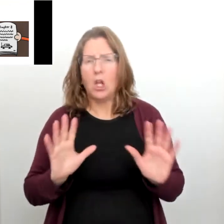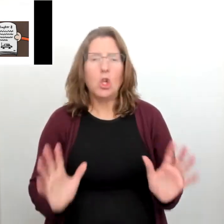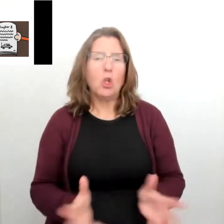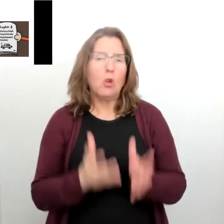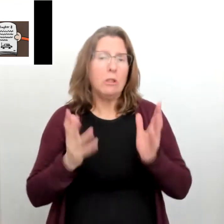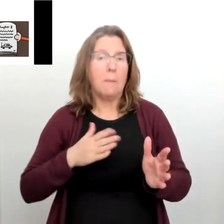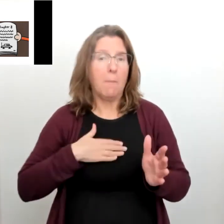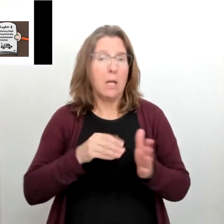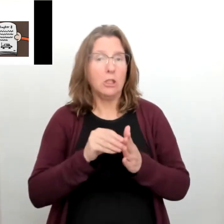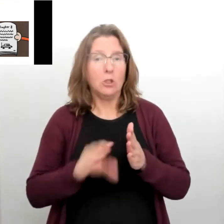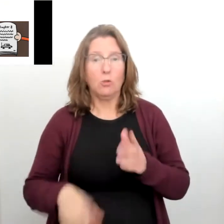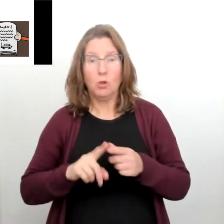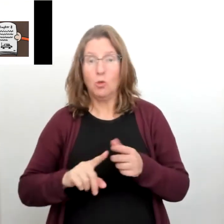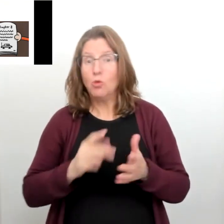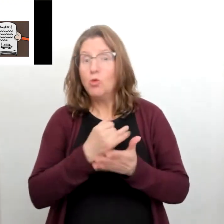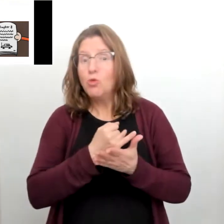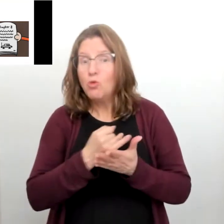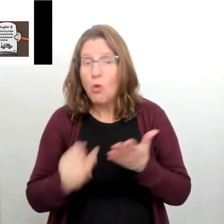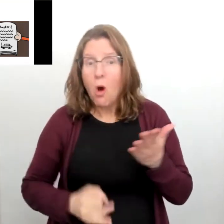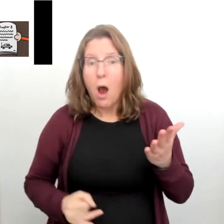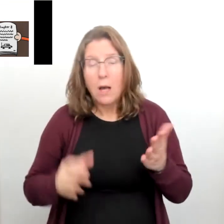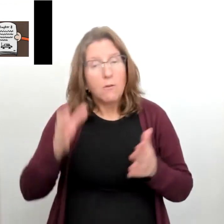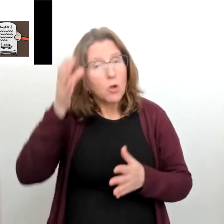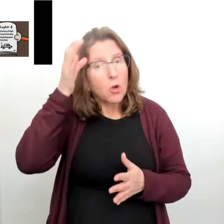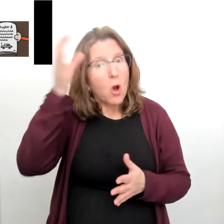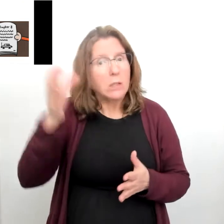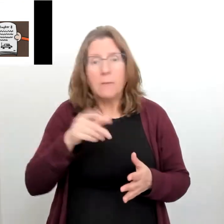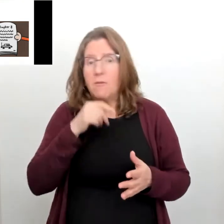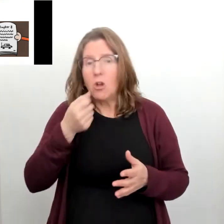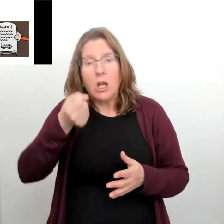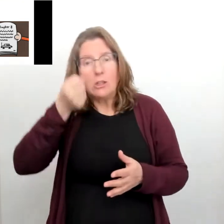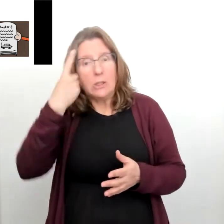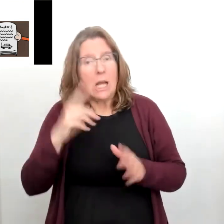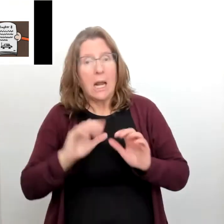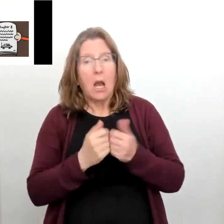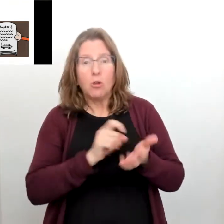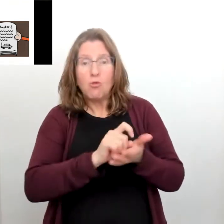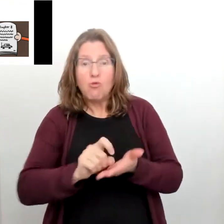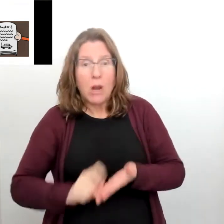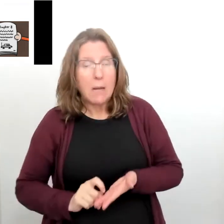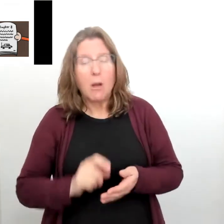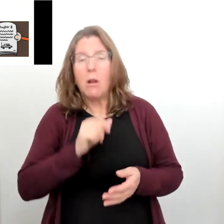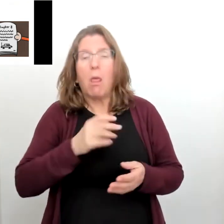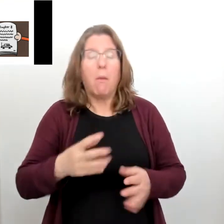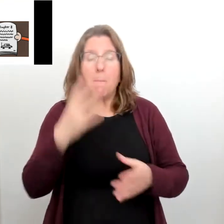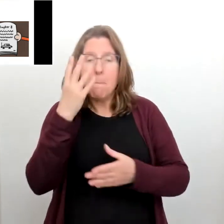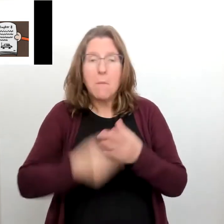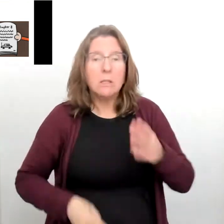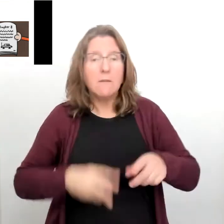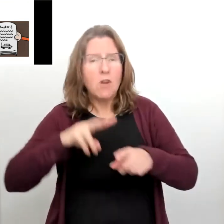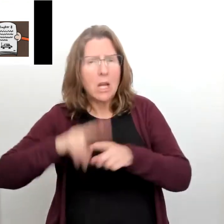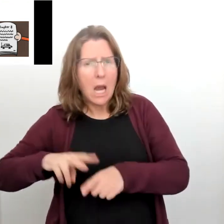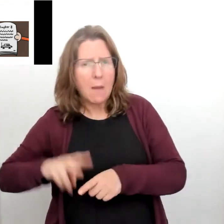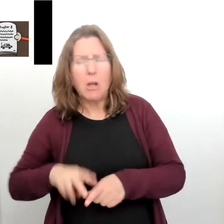I often encouraged my students to draw what they understood about any concept we were learning.